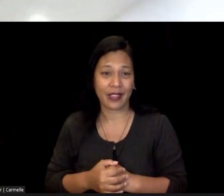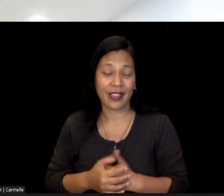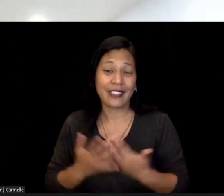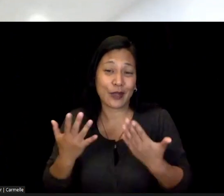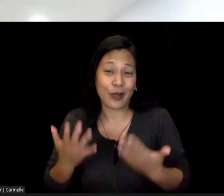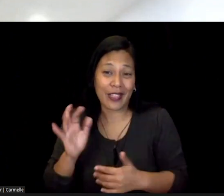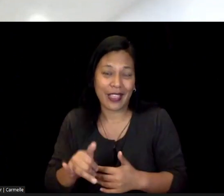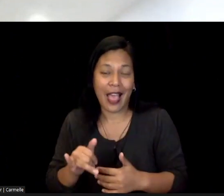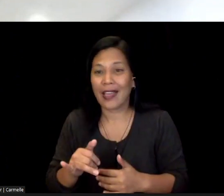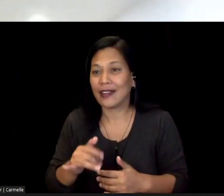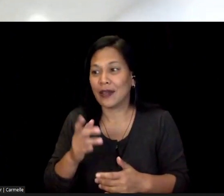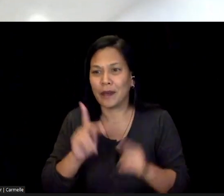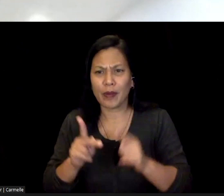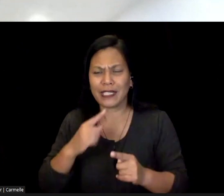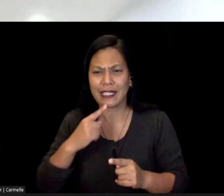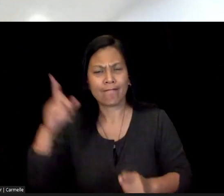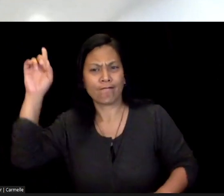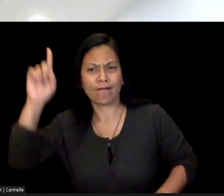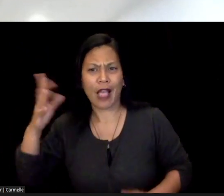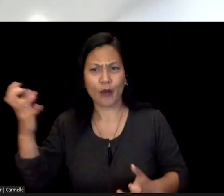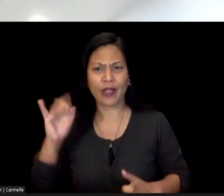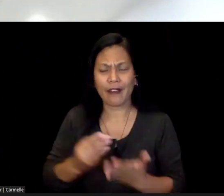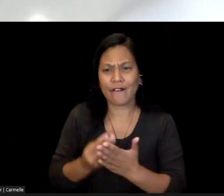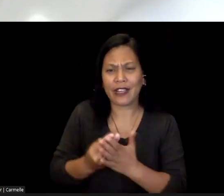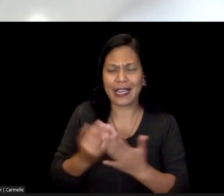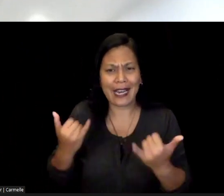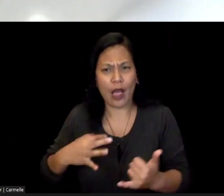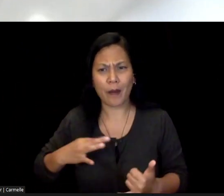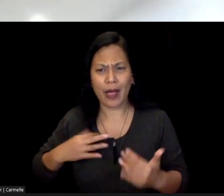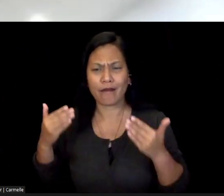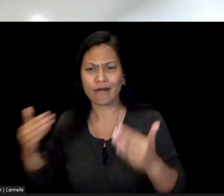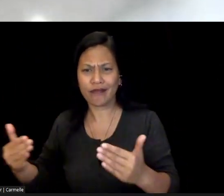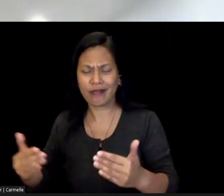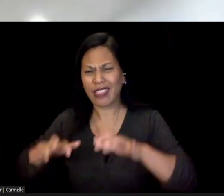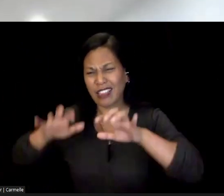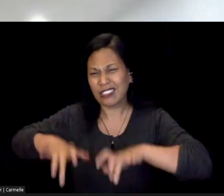I think when, when people just say, I want this funding and I'm applying, and then it's so much work and they don't know what they're